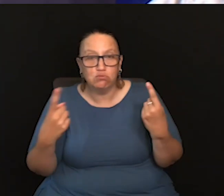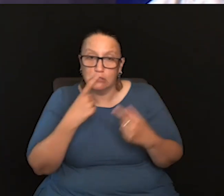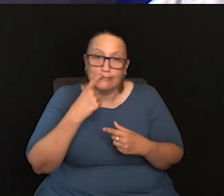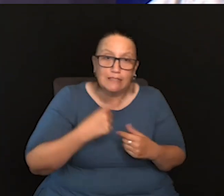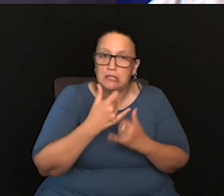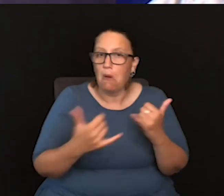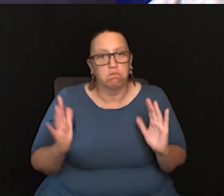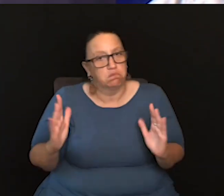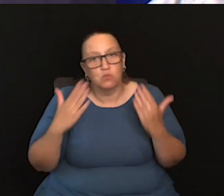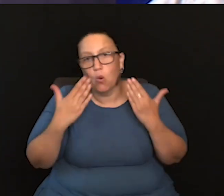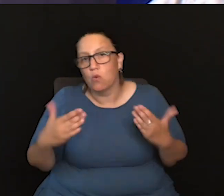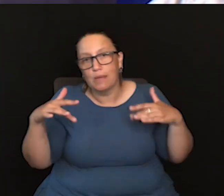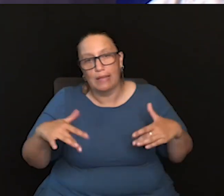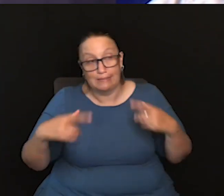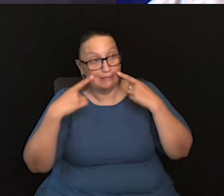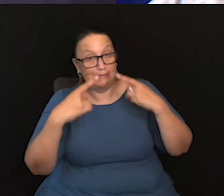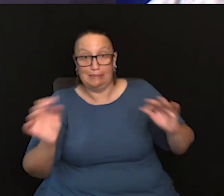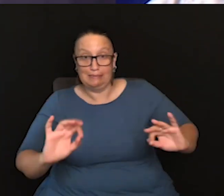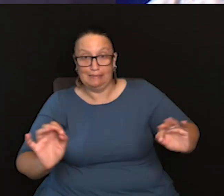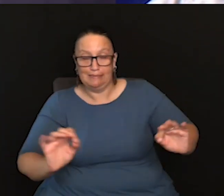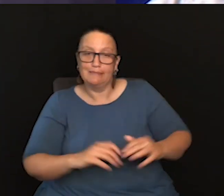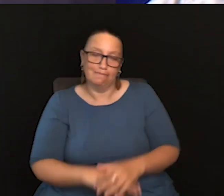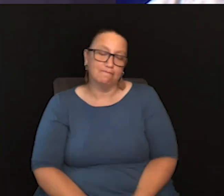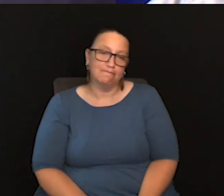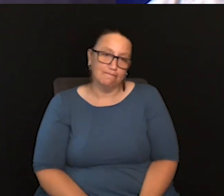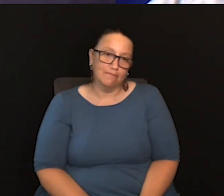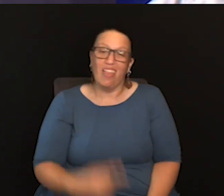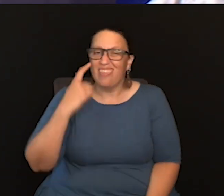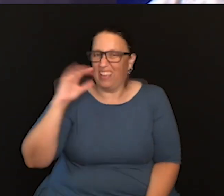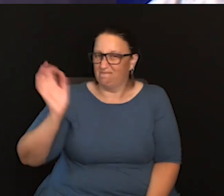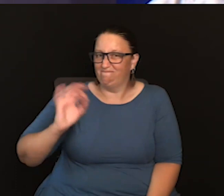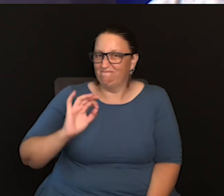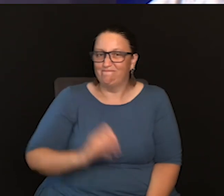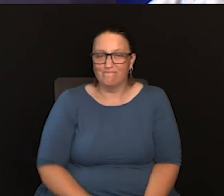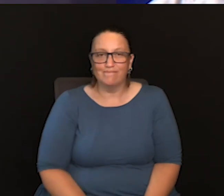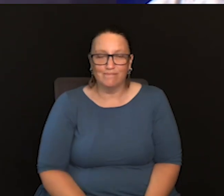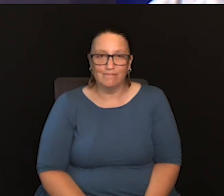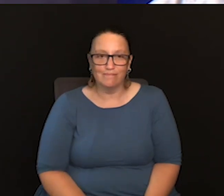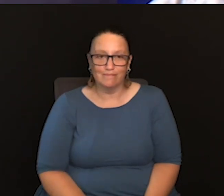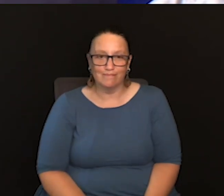compared to the original Omicron variant. We're not seeing more severe disease associated with this subvariant,